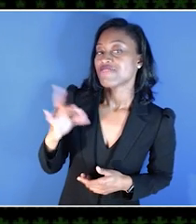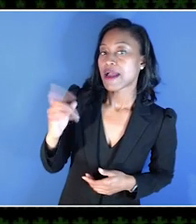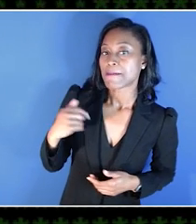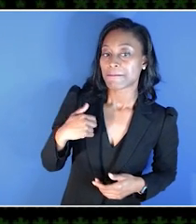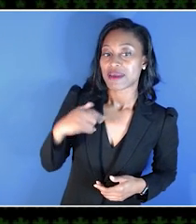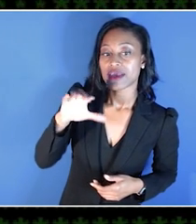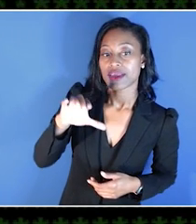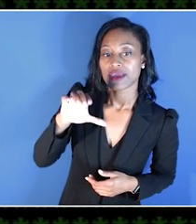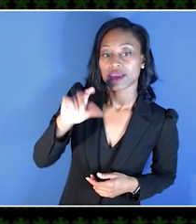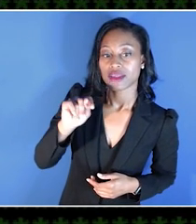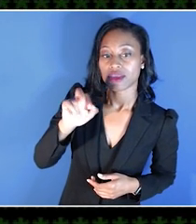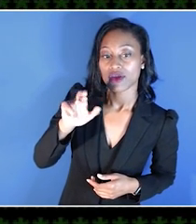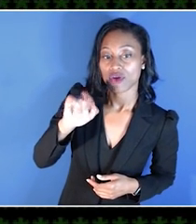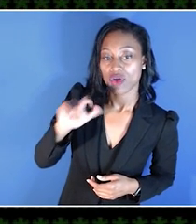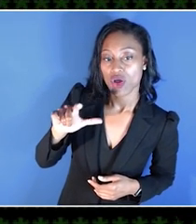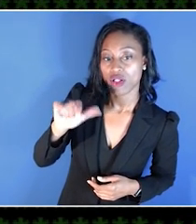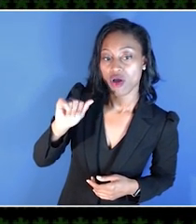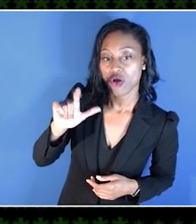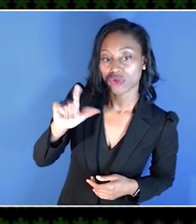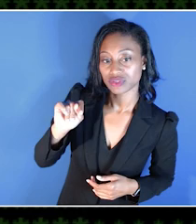They can find me @ctrlaltcraft